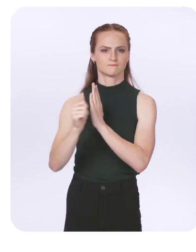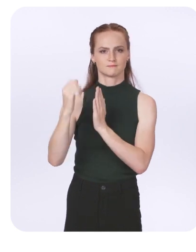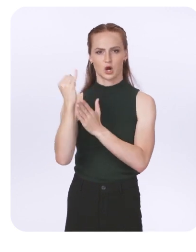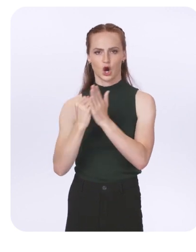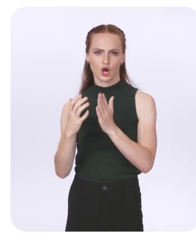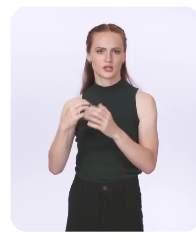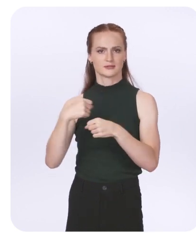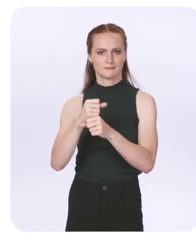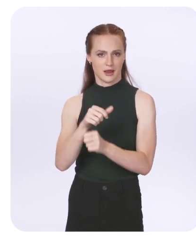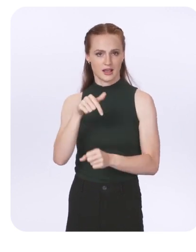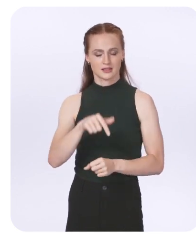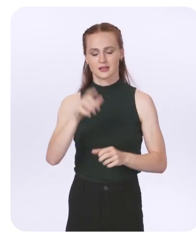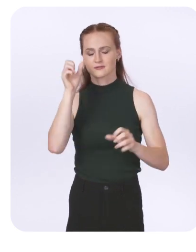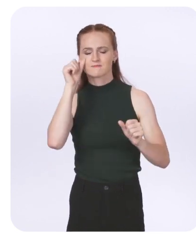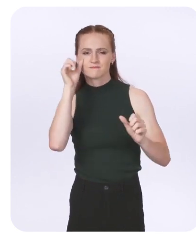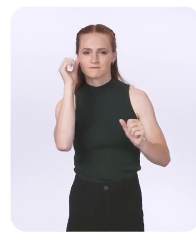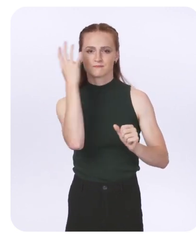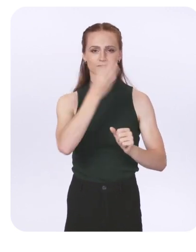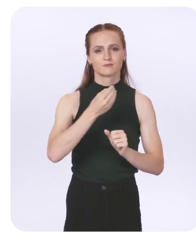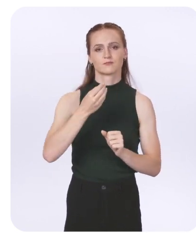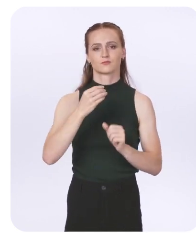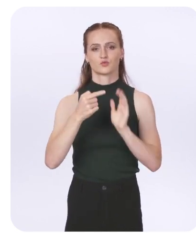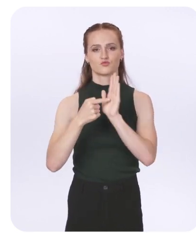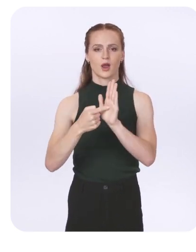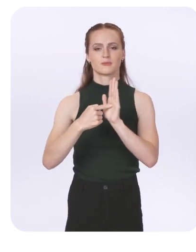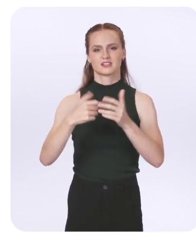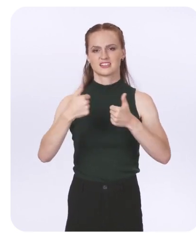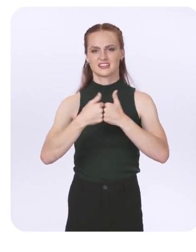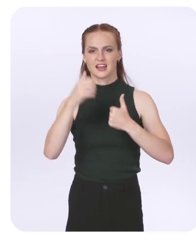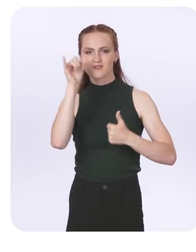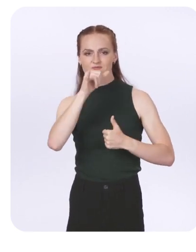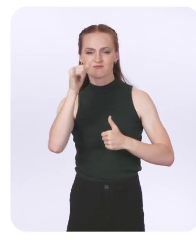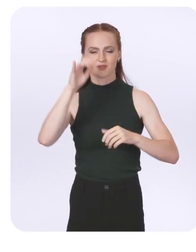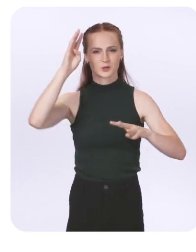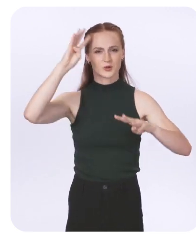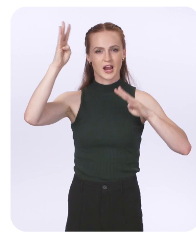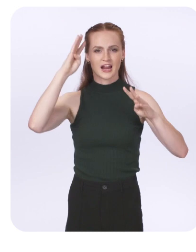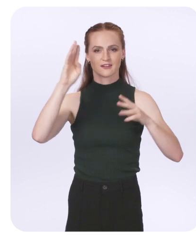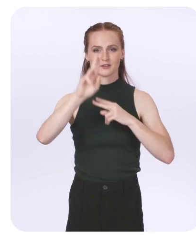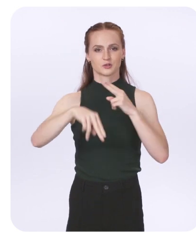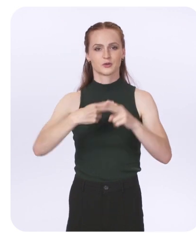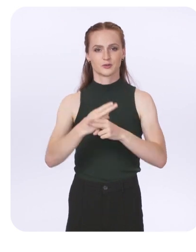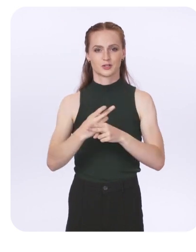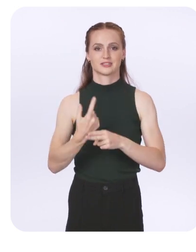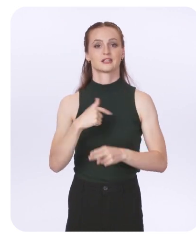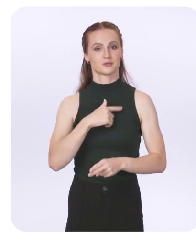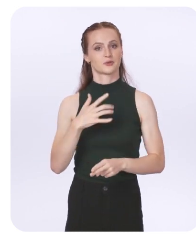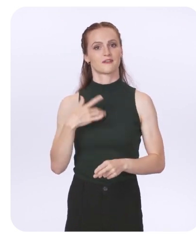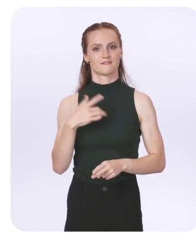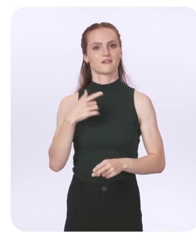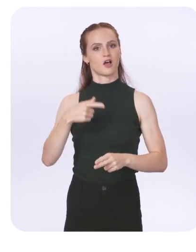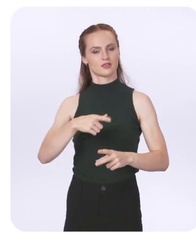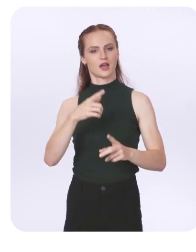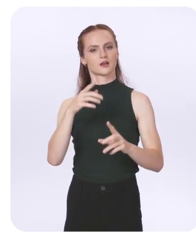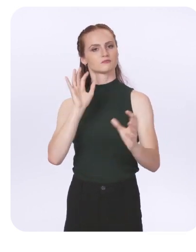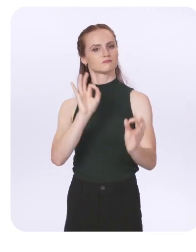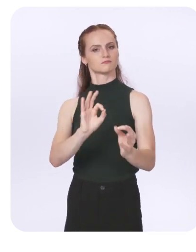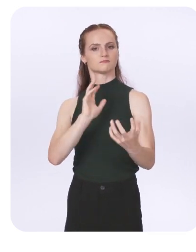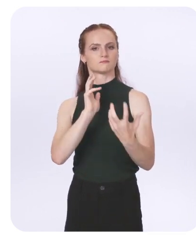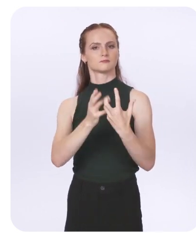and it received positive reviews. Still, it struggled to attract users at the top of the funnel, resulting in lower conversions.